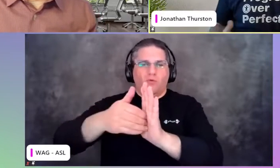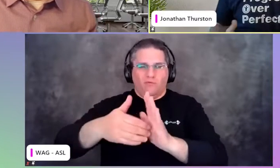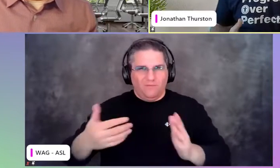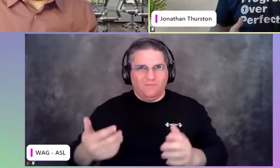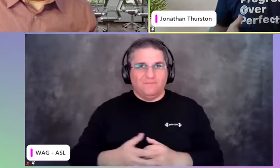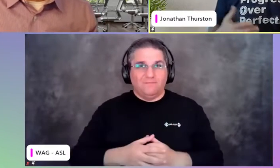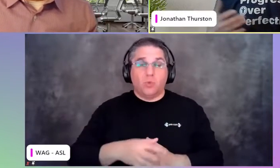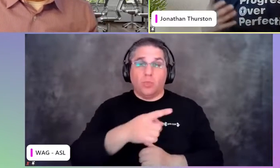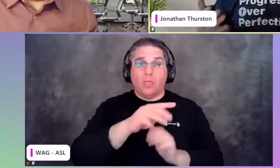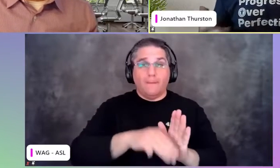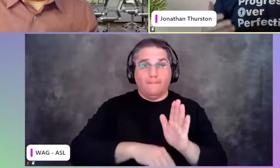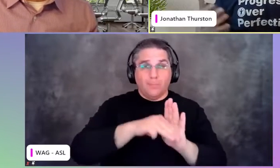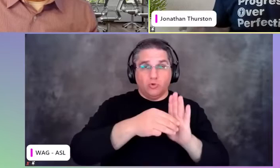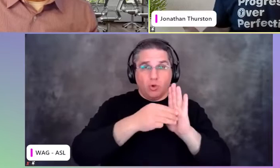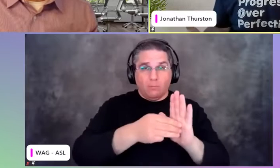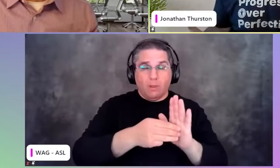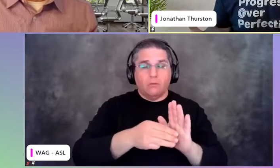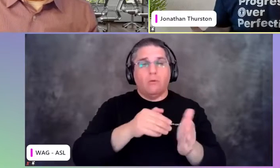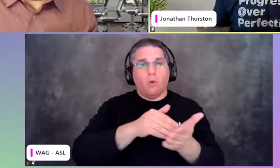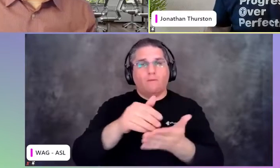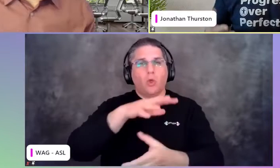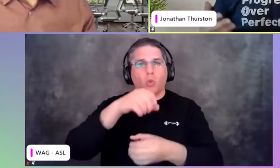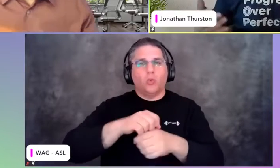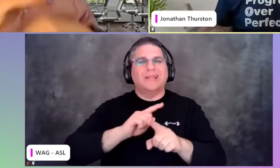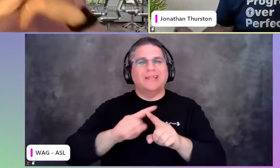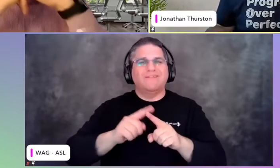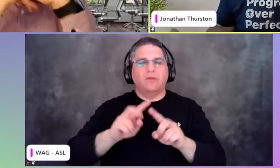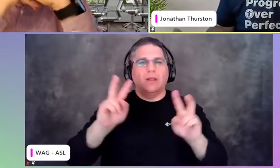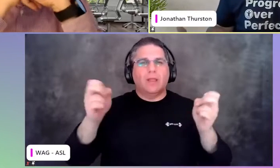framework that allows you to get out of that vicious